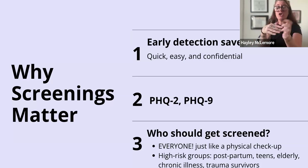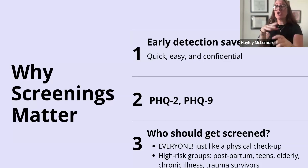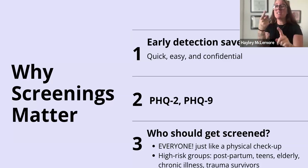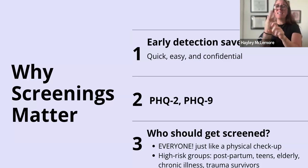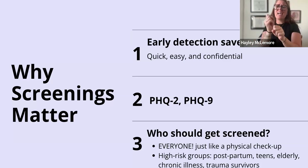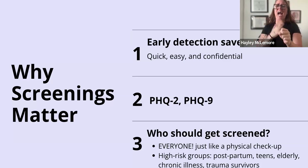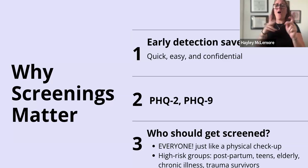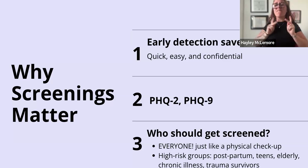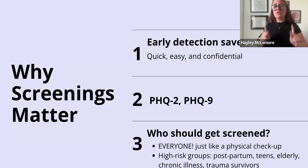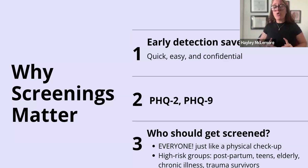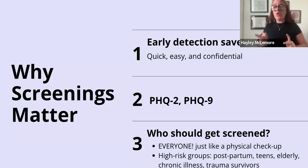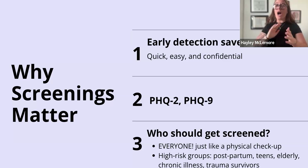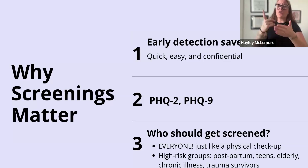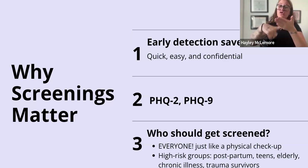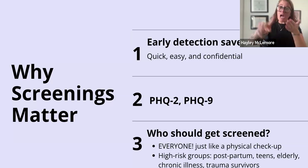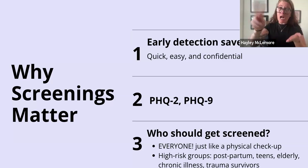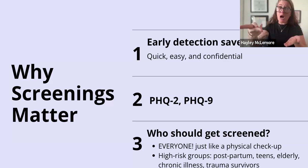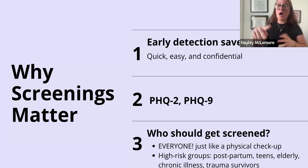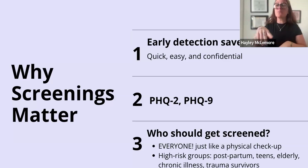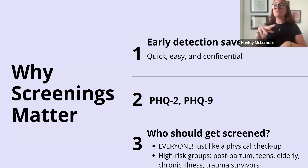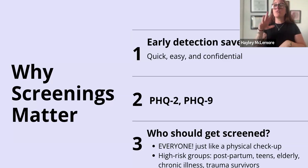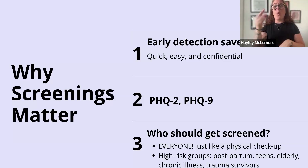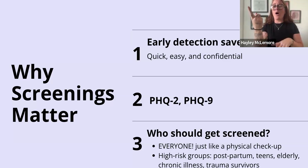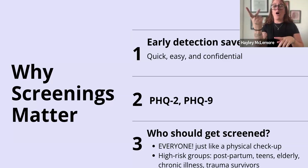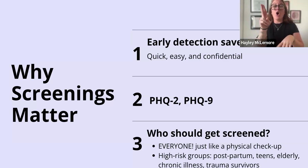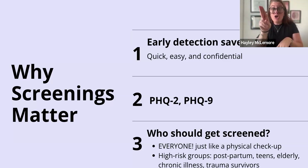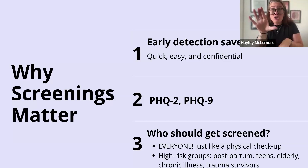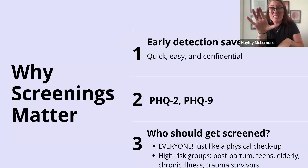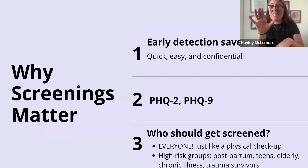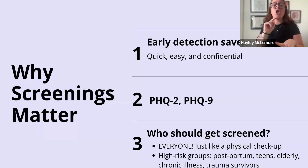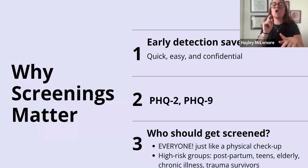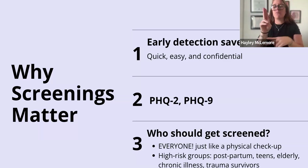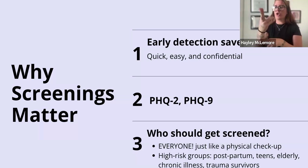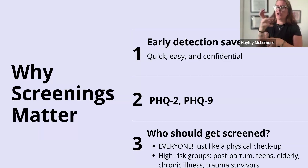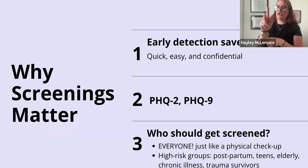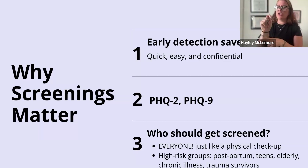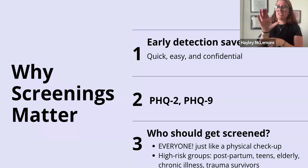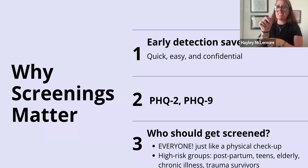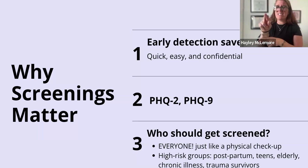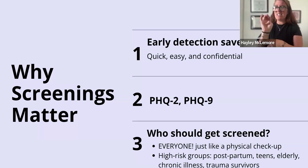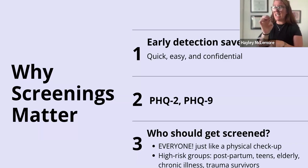Oftentimes when we go to the doctor, we just get our physical or a checkup appointment, or we go to an urgent care.